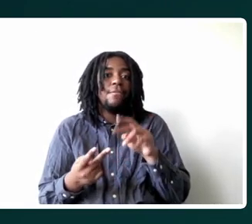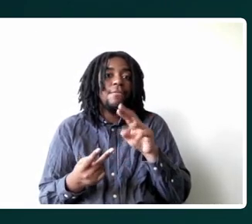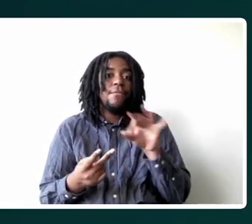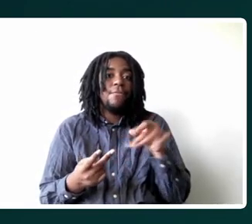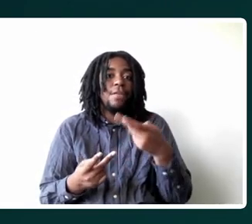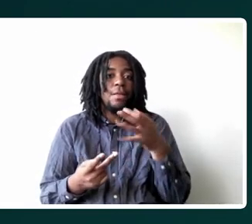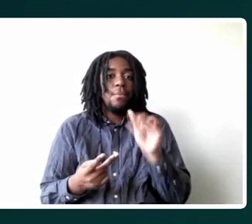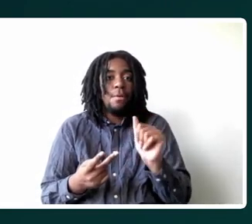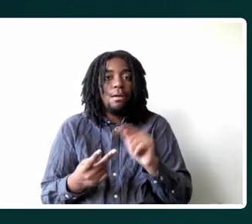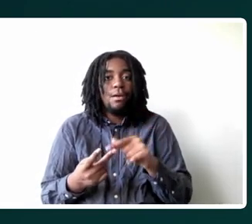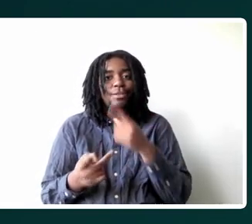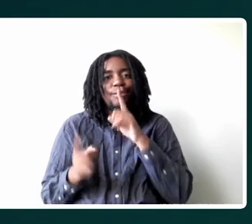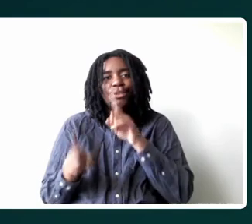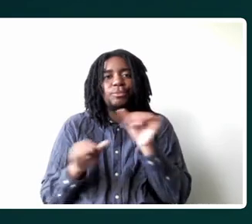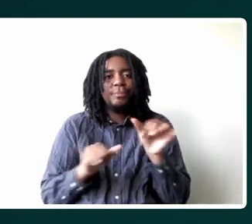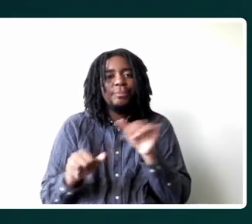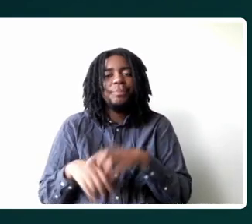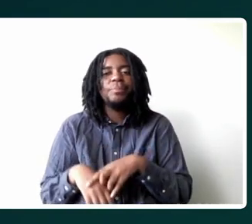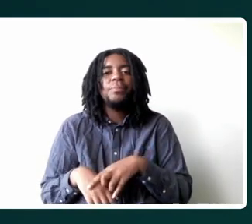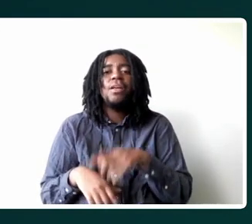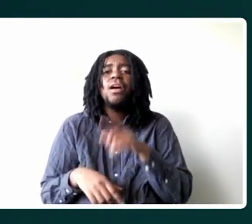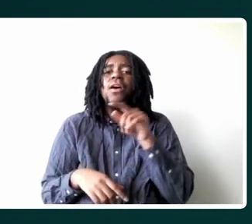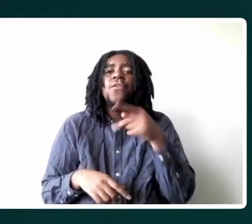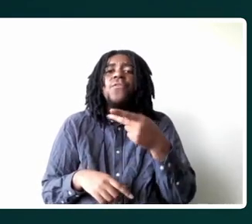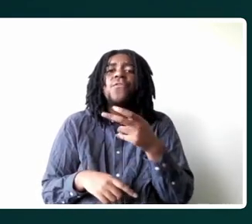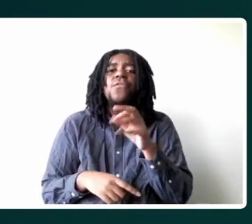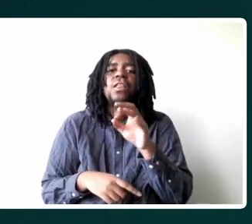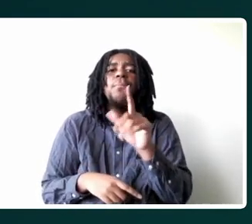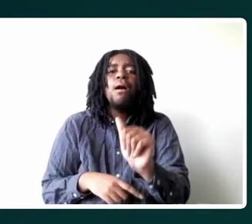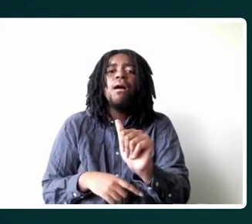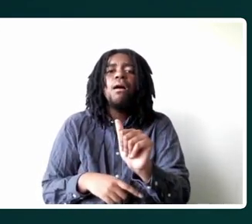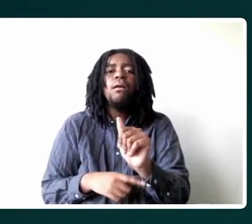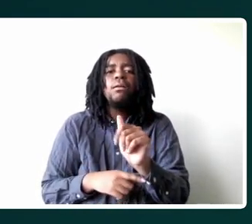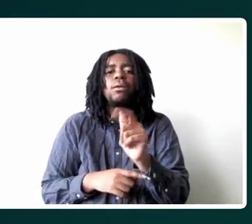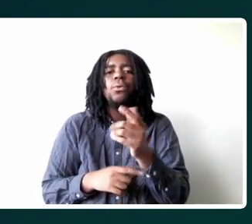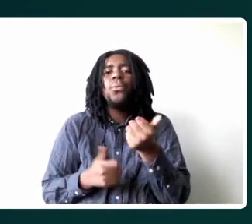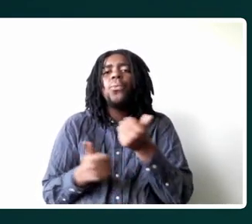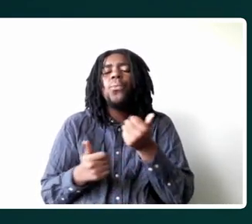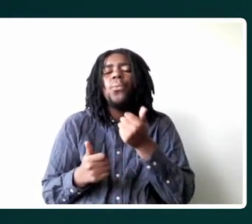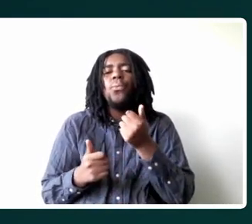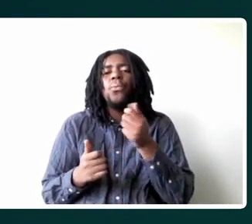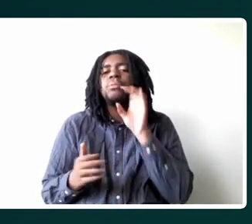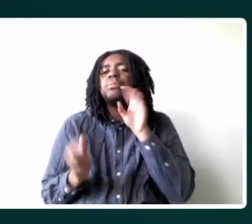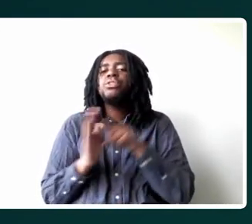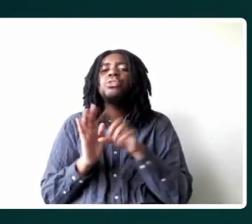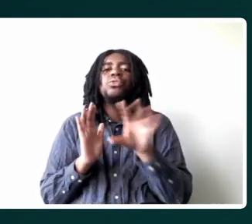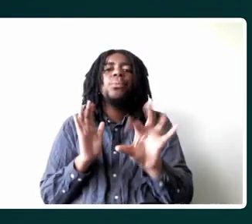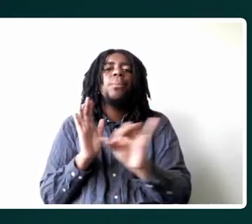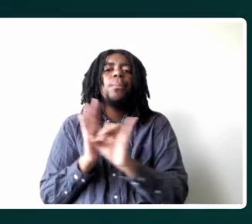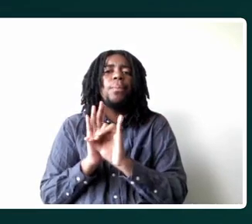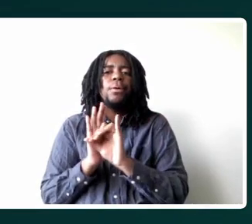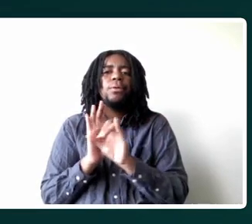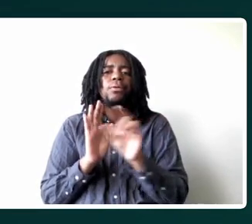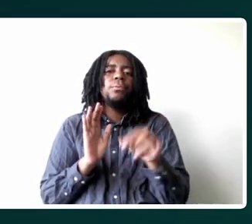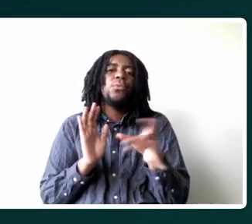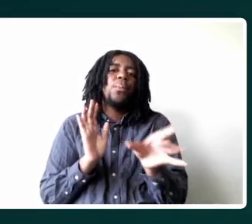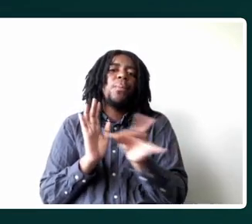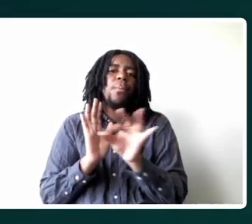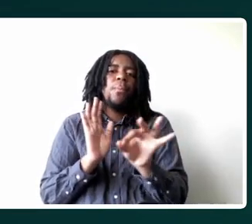you. Which portrait did you identify with, and which question did you want to answer here?